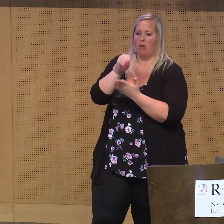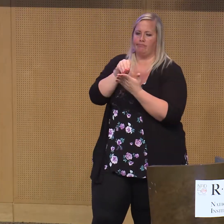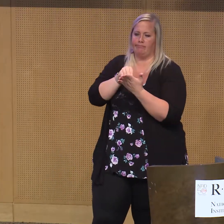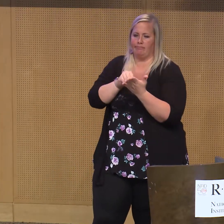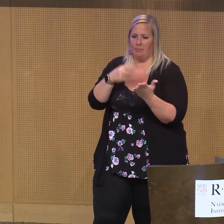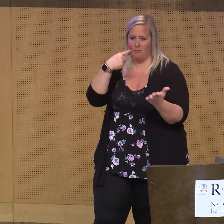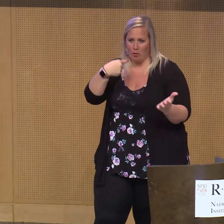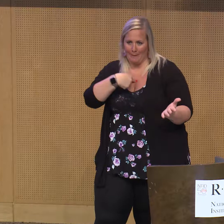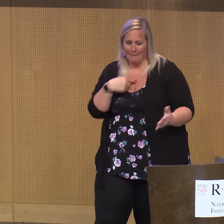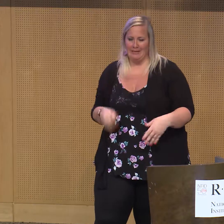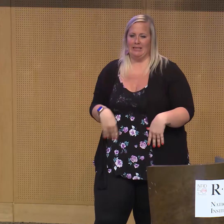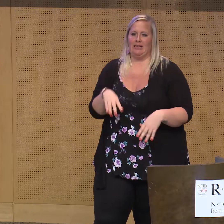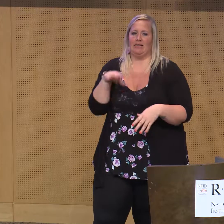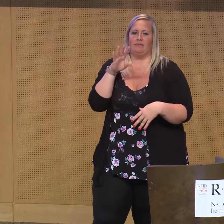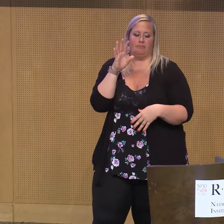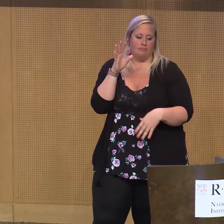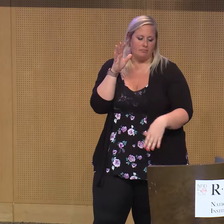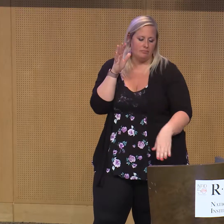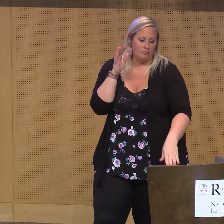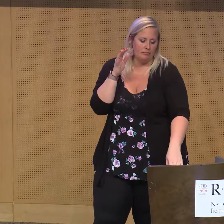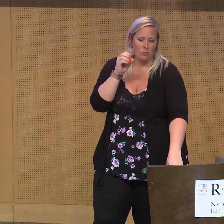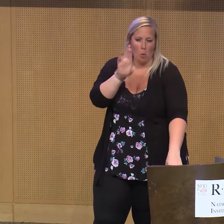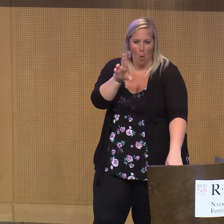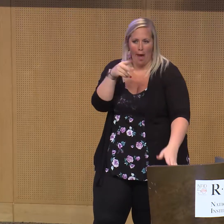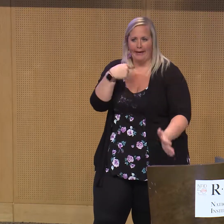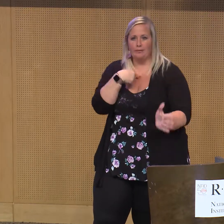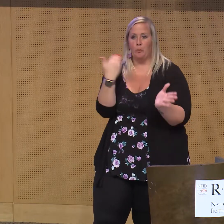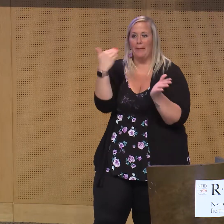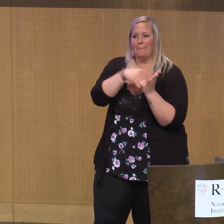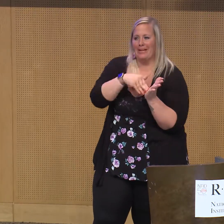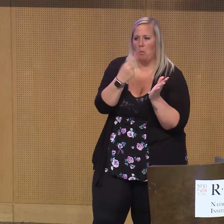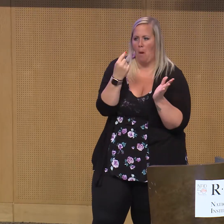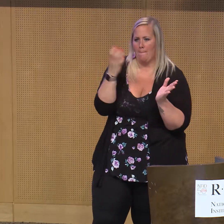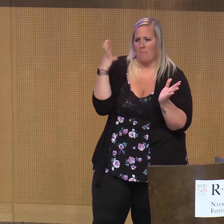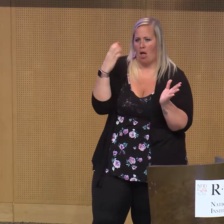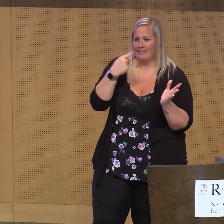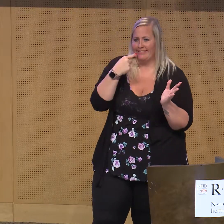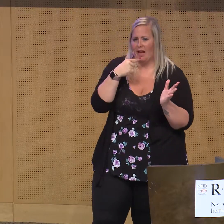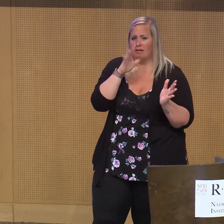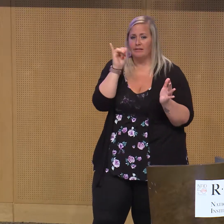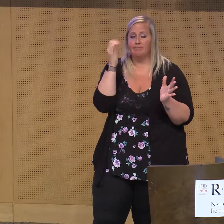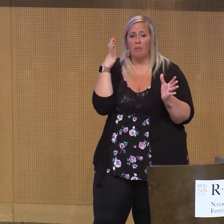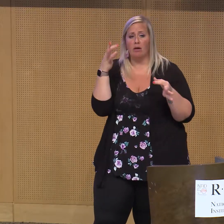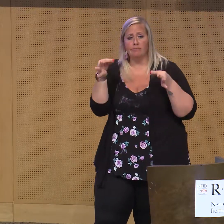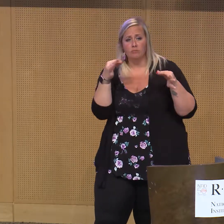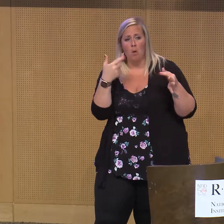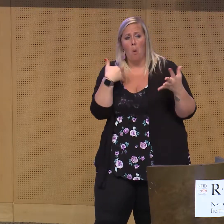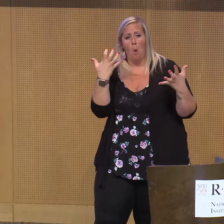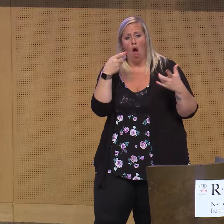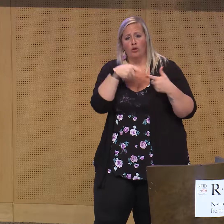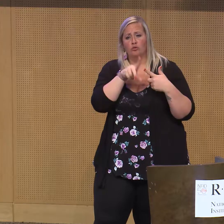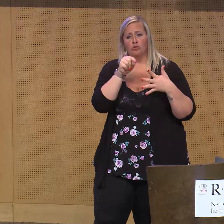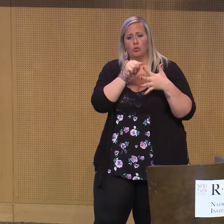and they'll take notes for me. Typically, I will repeat what someone says back to me